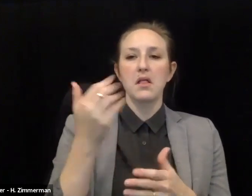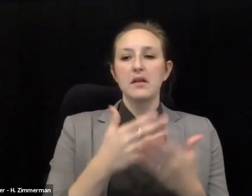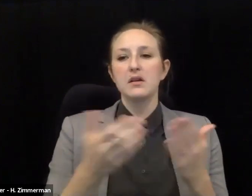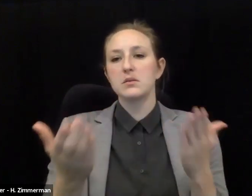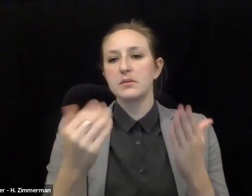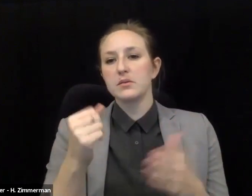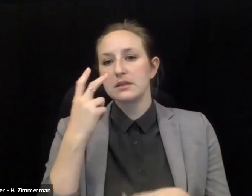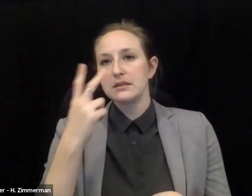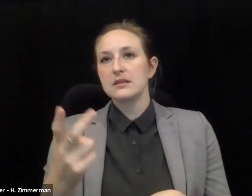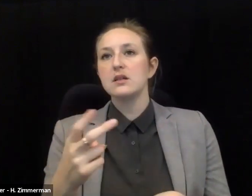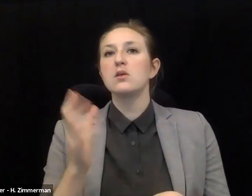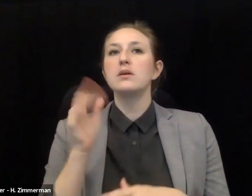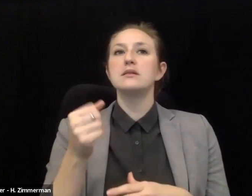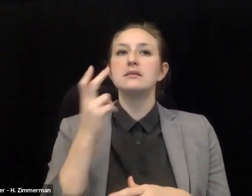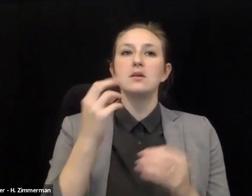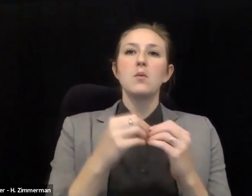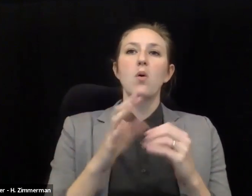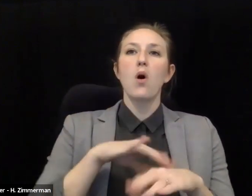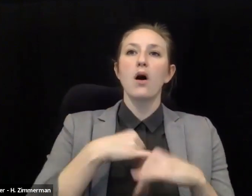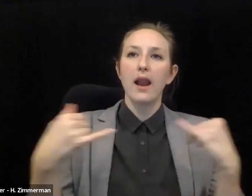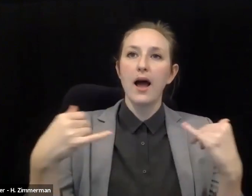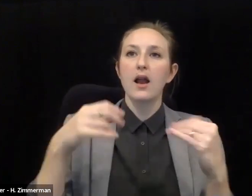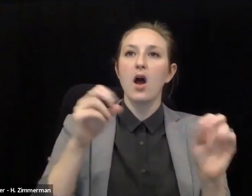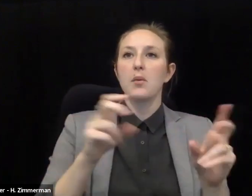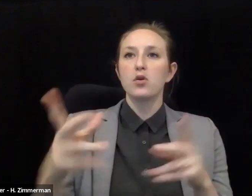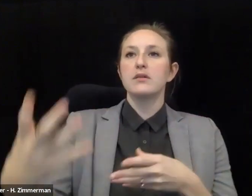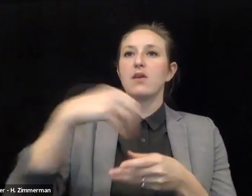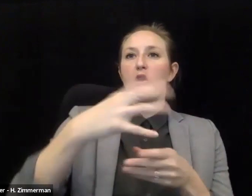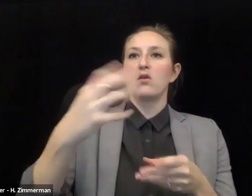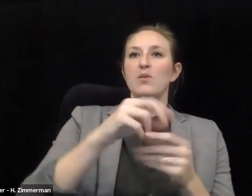more virtual opportunities integrated into existing programs that you know